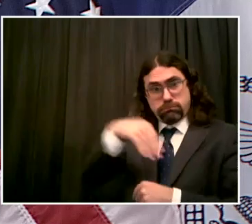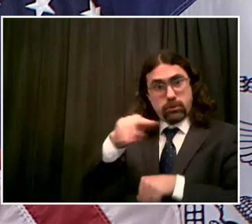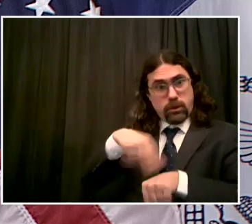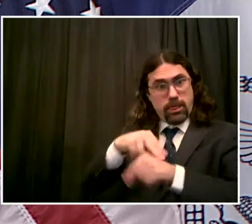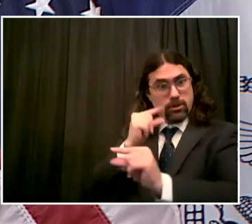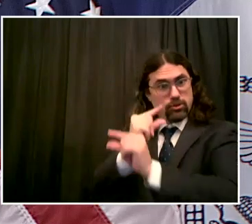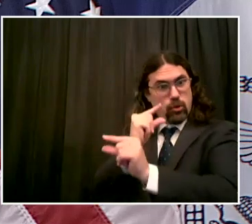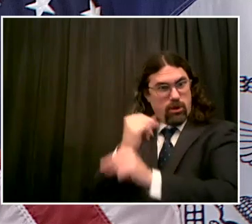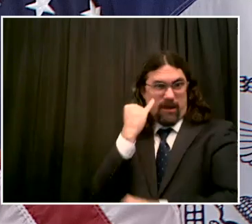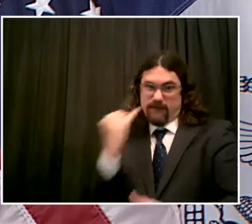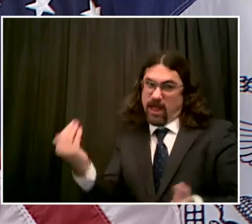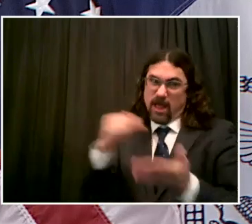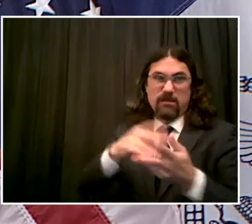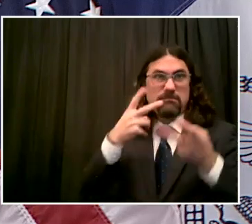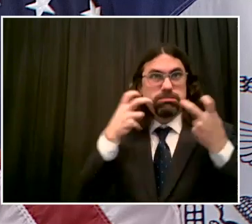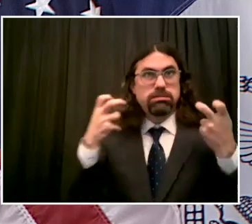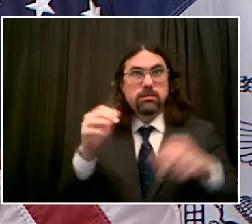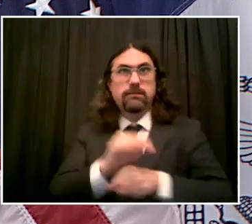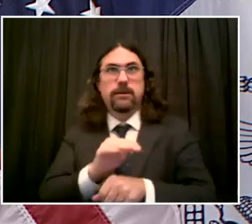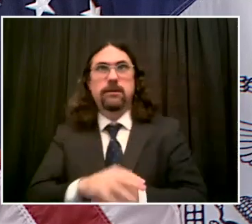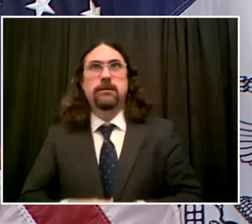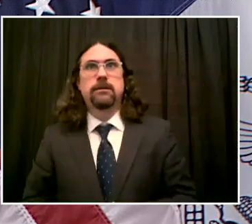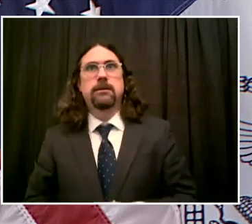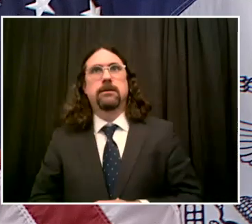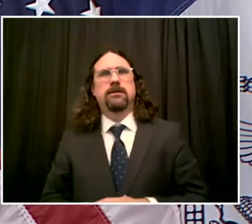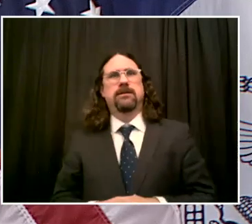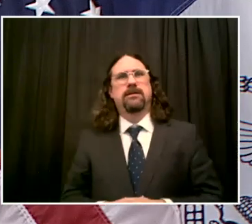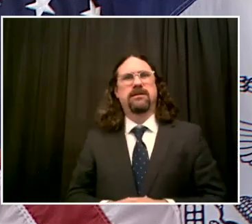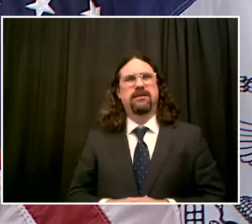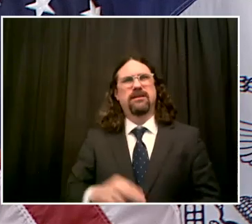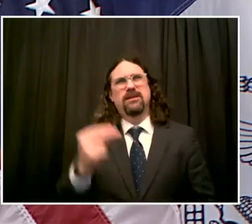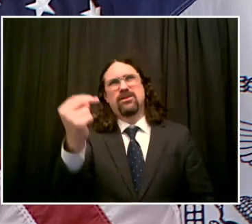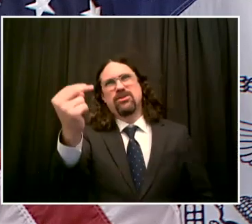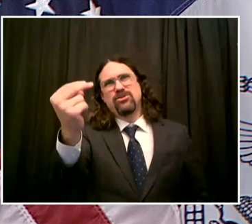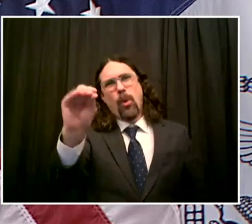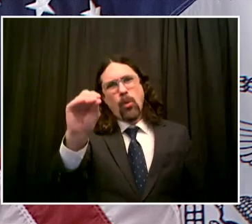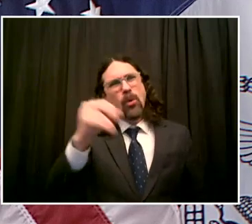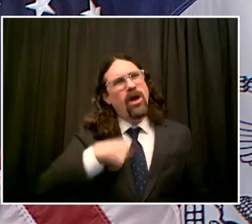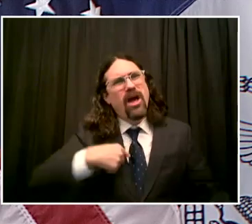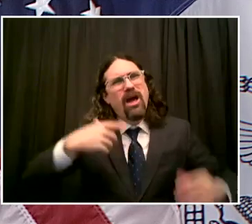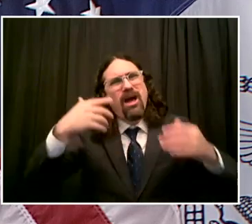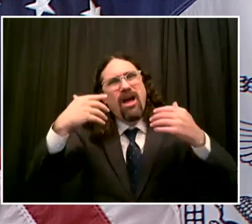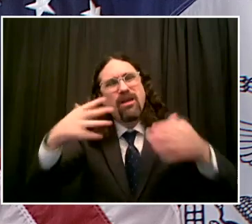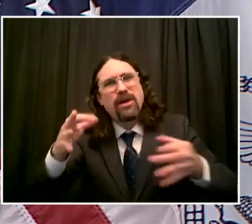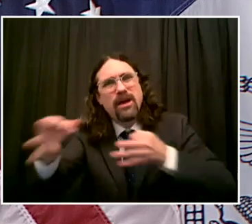COMMUNITY LEADERS AND OFFICIALS TO BACK MEO UT UNLESS YOU THINK